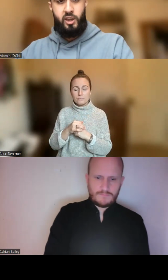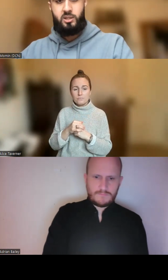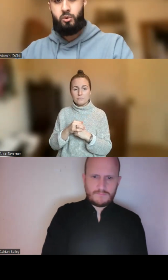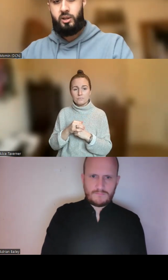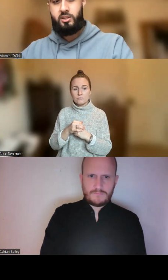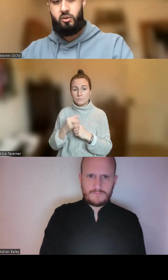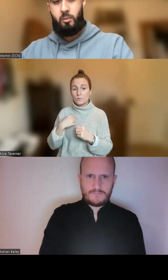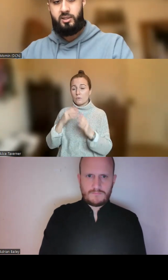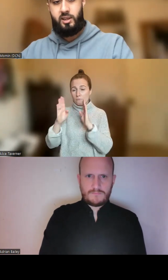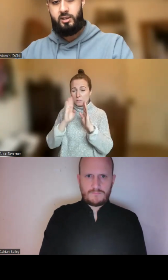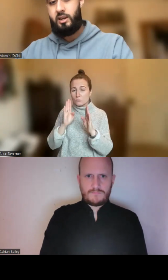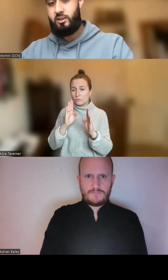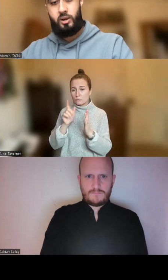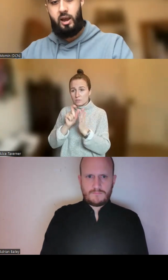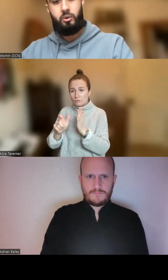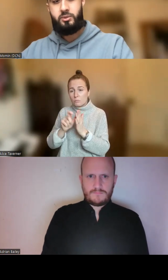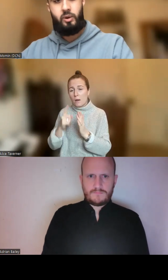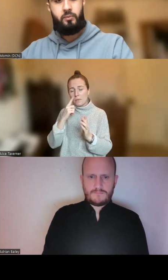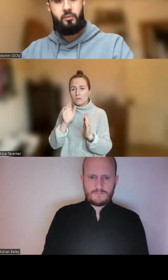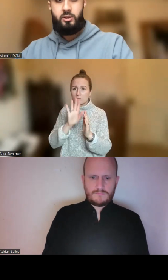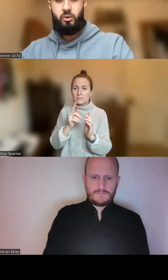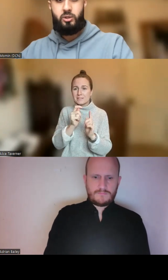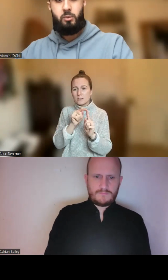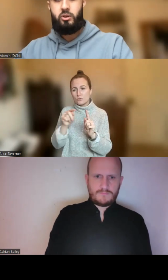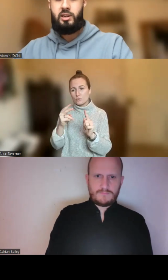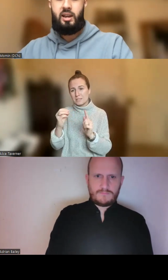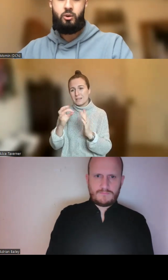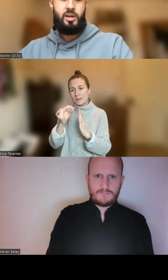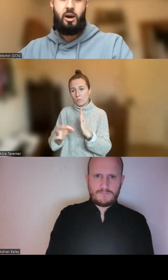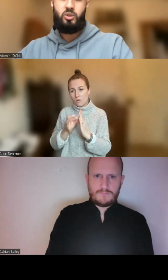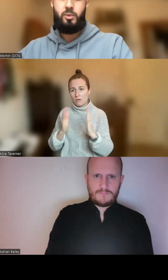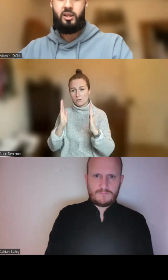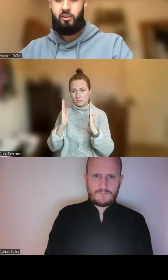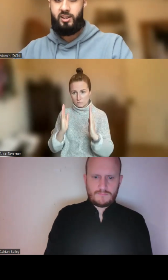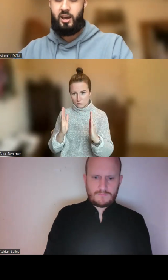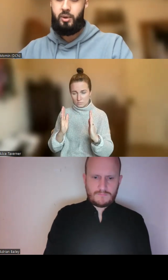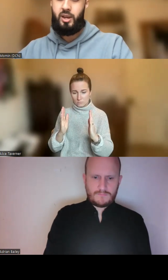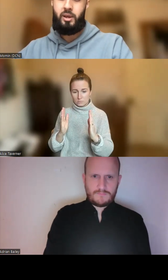Facebook and Instagram, I'd say 10 to 20 hours. Spend between 10 and 20 hours making that first campaign,